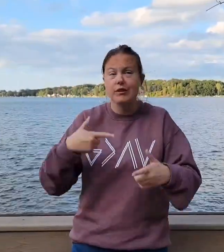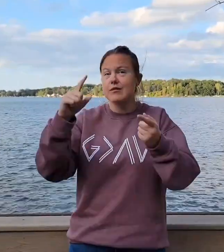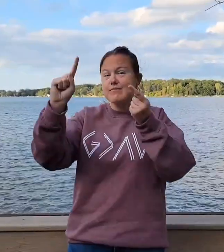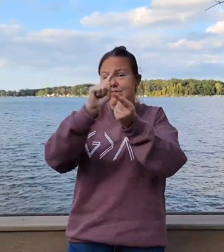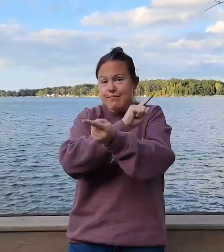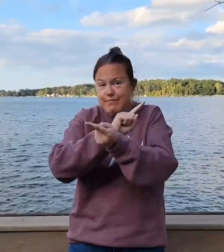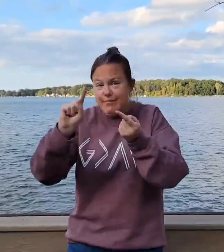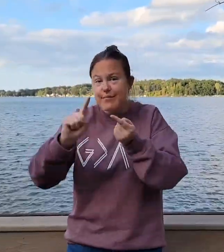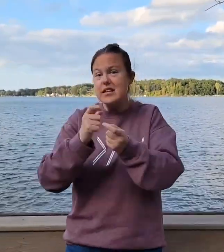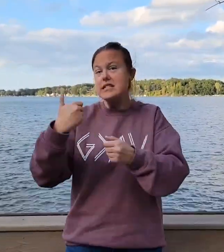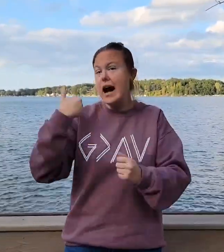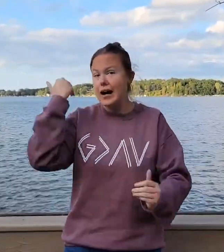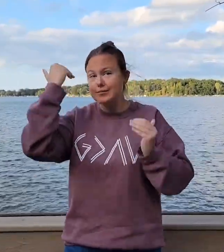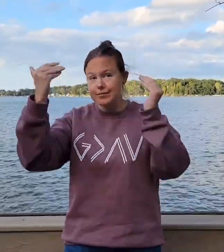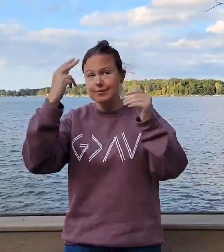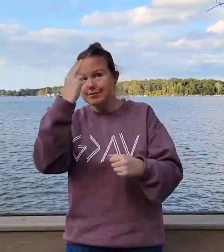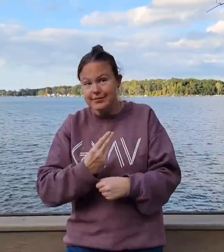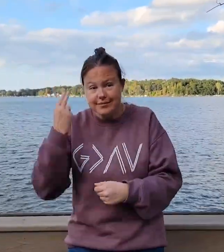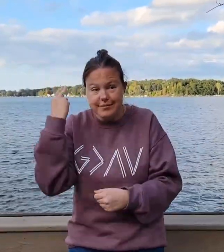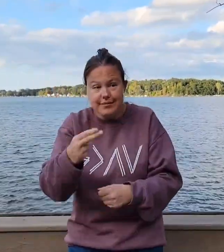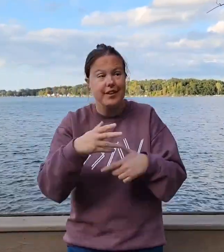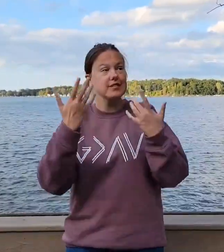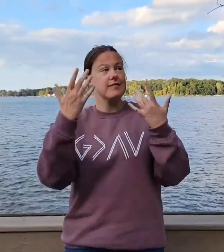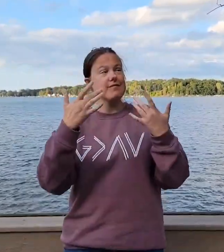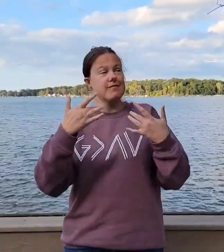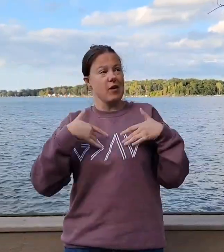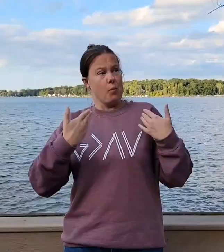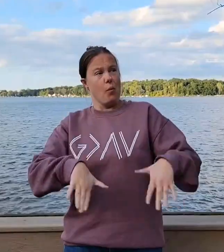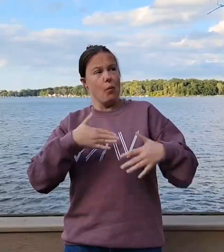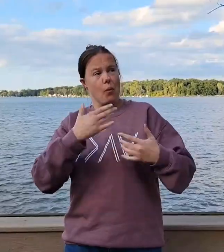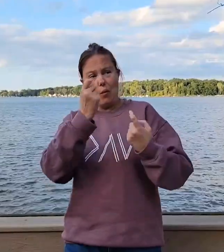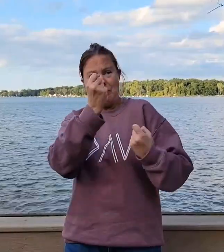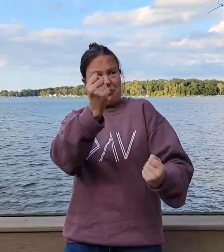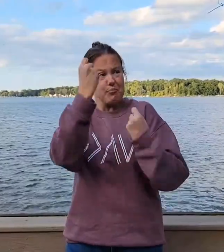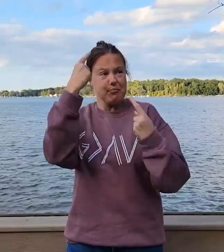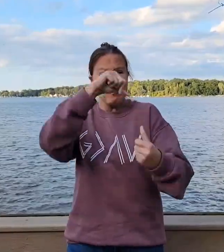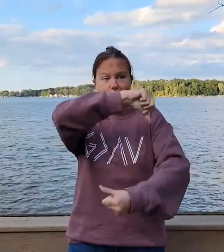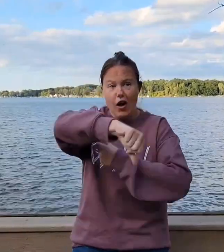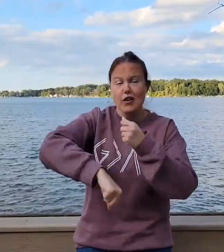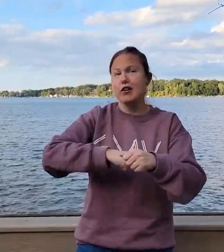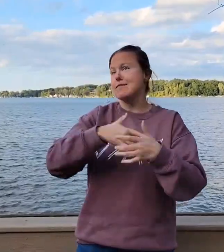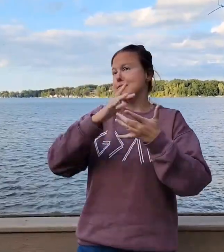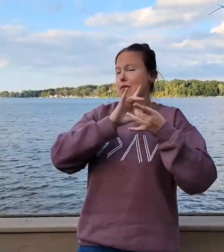Rachael: It was so great to meet other Catholic young adults It was so exciting! We can understand